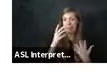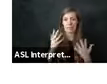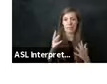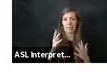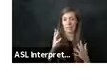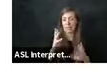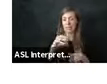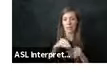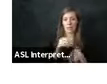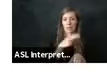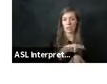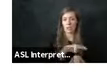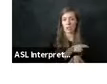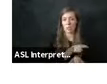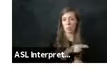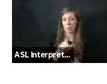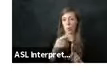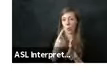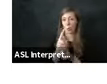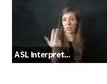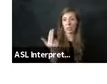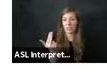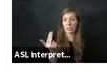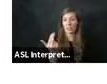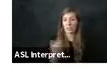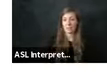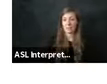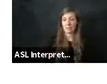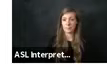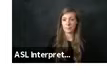have been hospitalized with Copic 19 hospitalizations